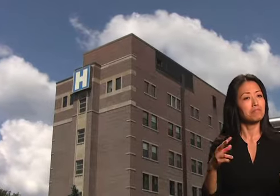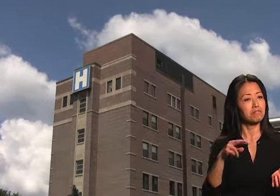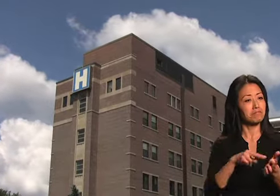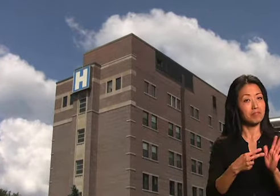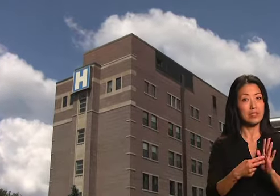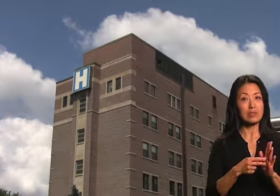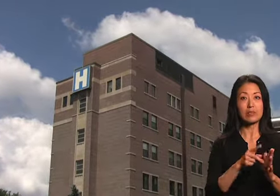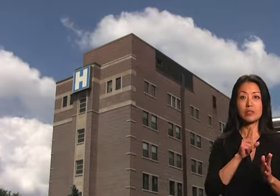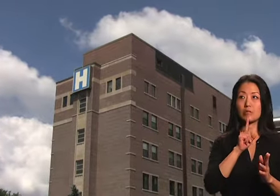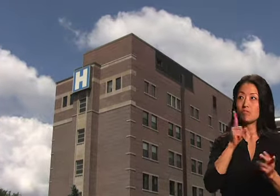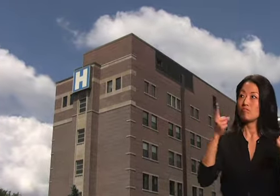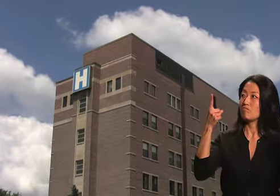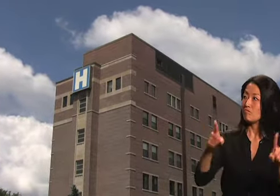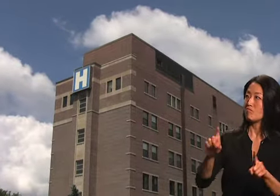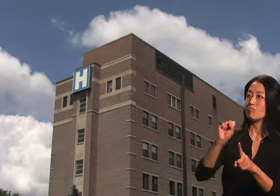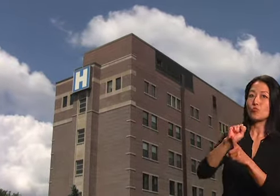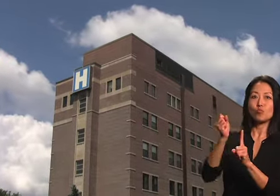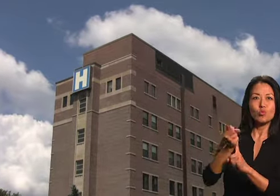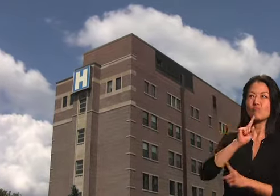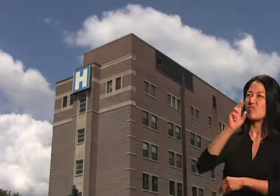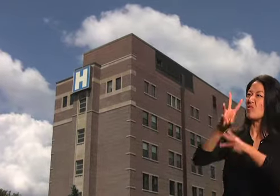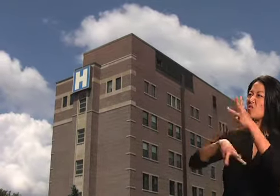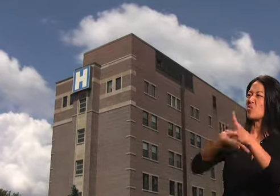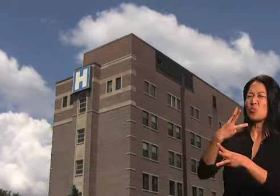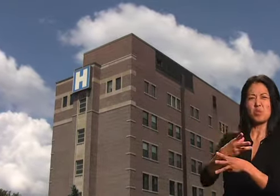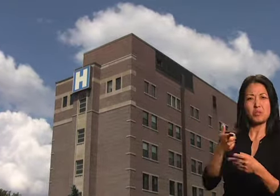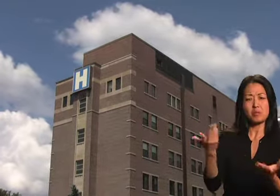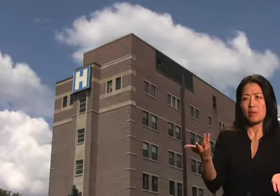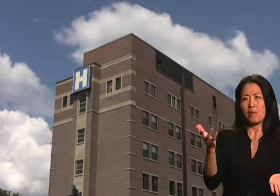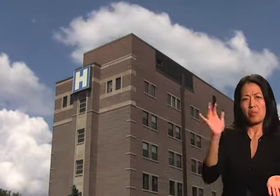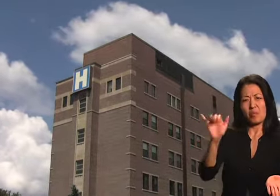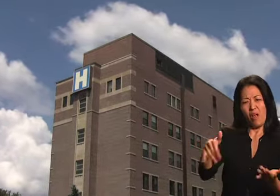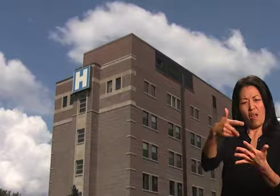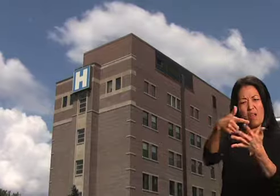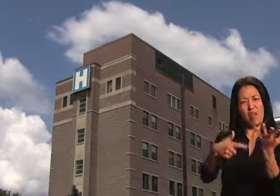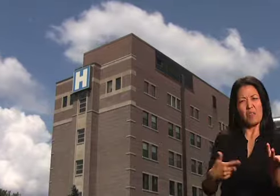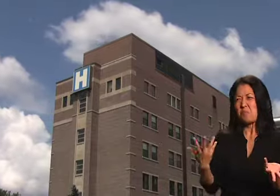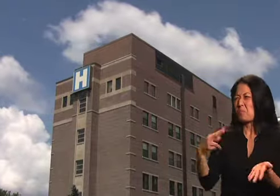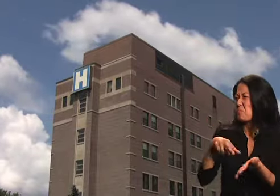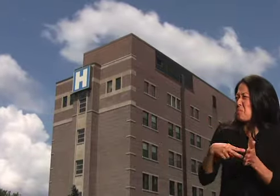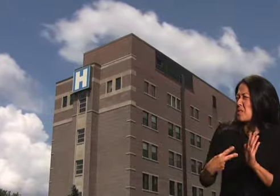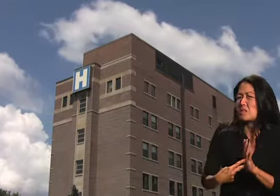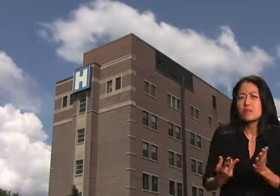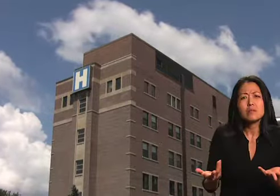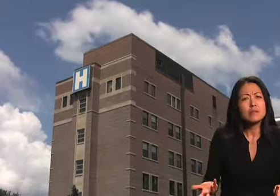So, what does all this mean in the real world?